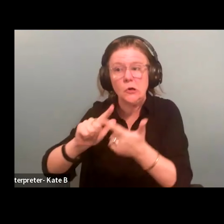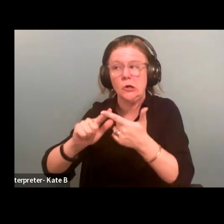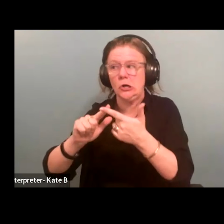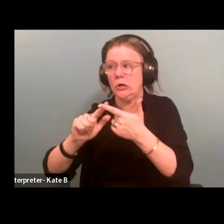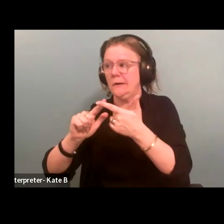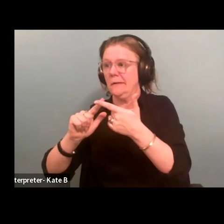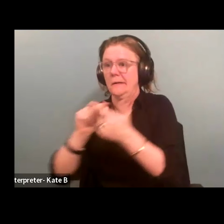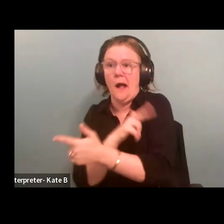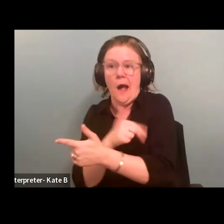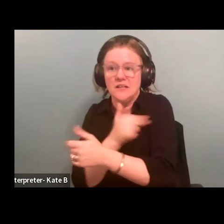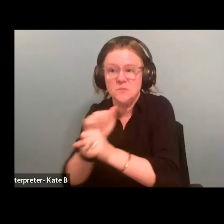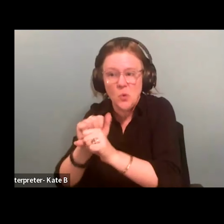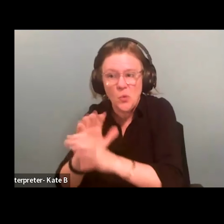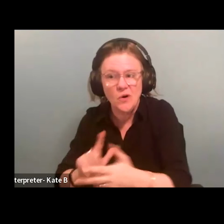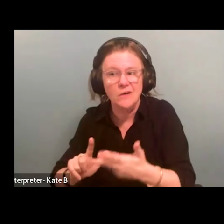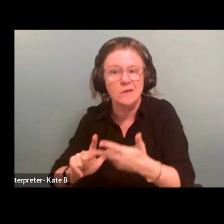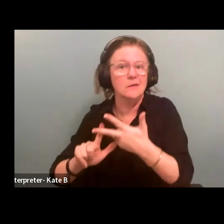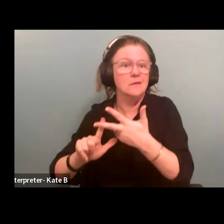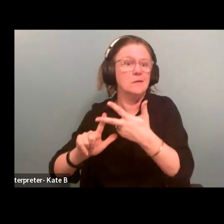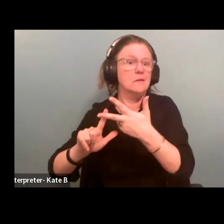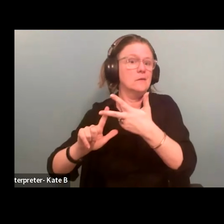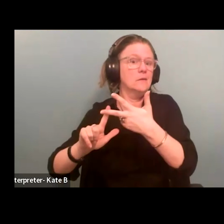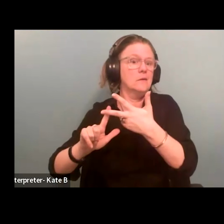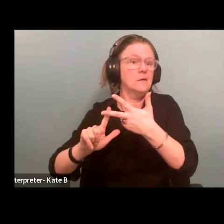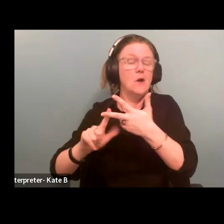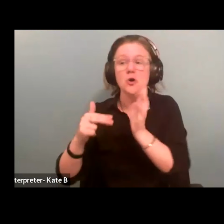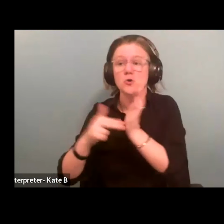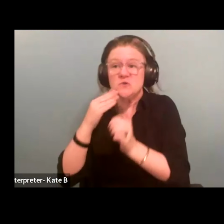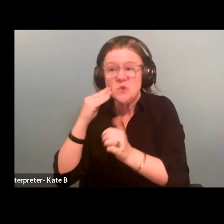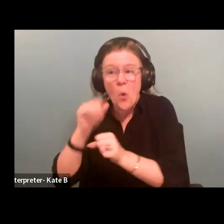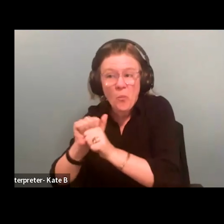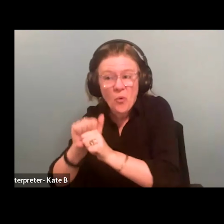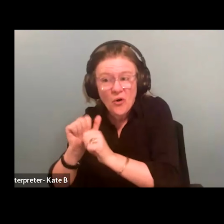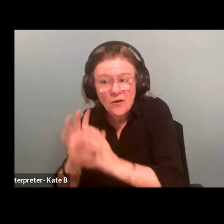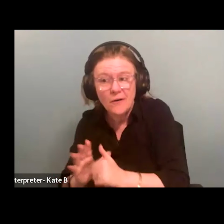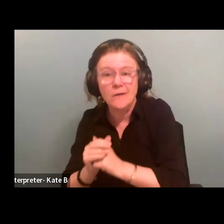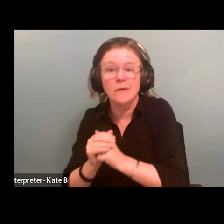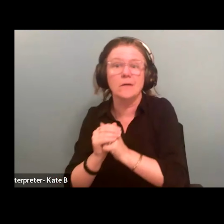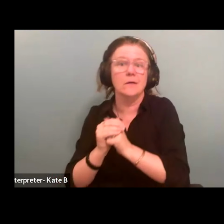an employee or an administrator of a long-term-care facility, whether it's a personal care boarding home or a nursing